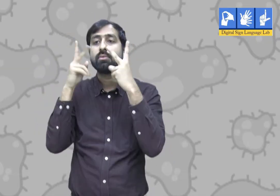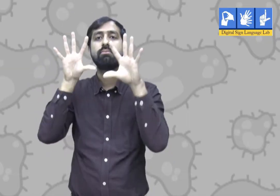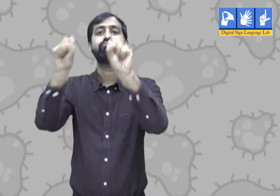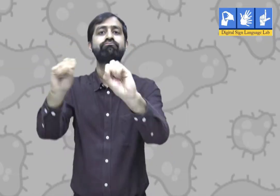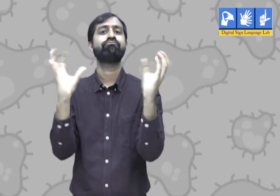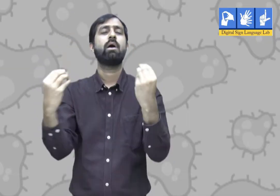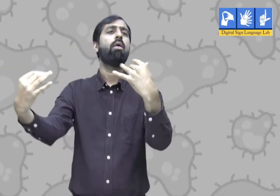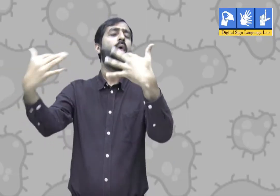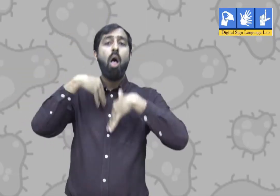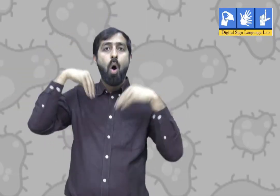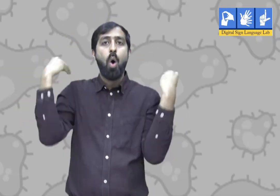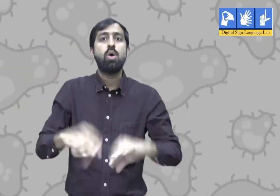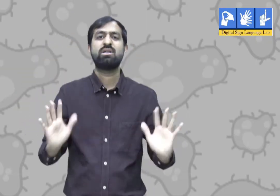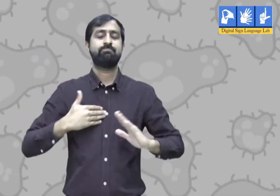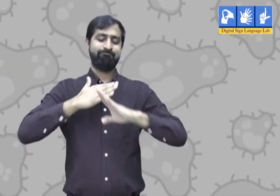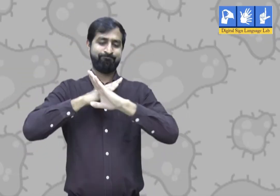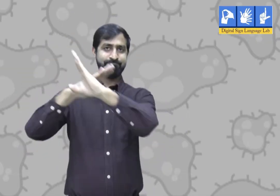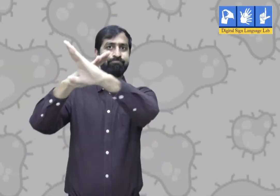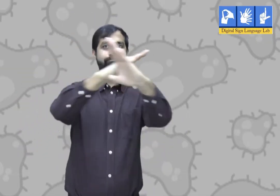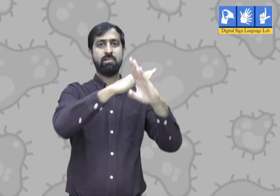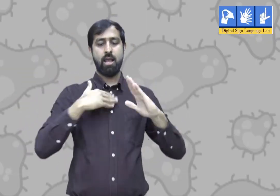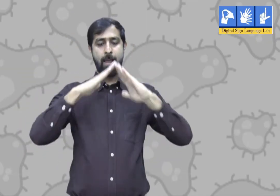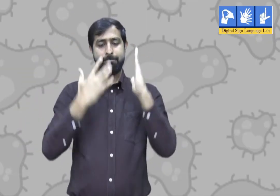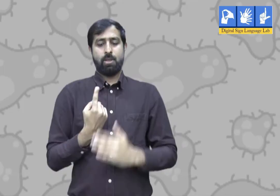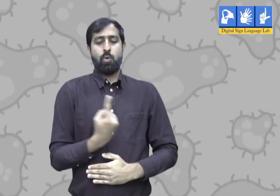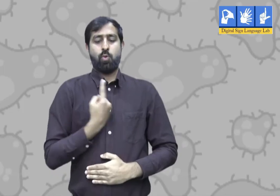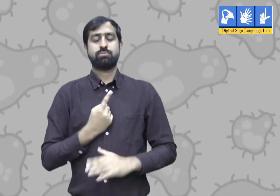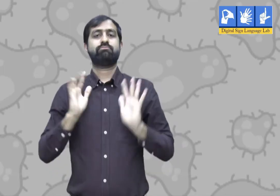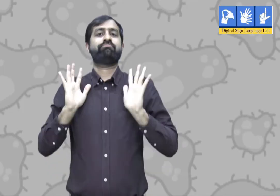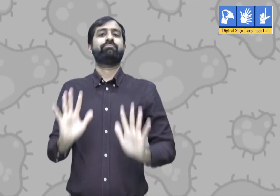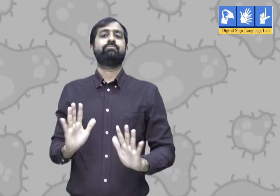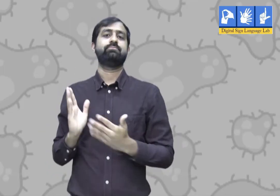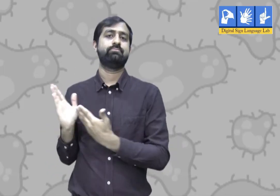you will get infected. So, it is better to stay at home in isolation.